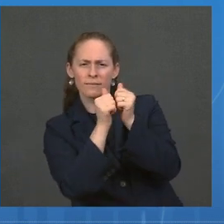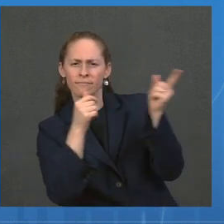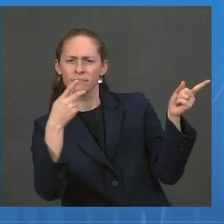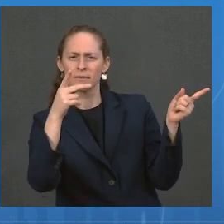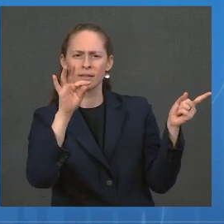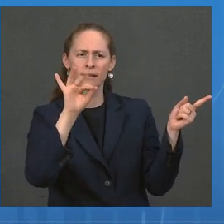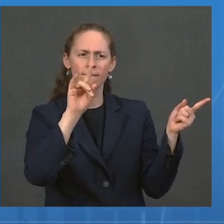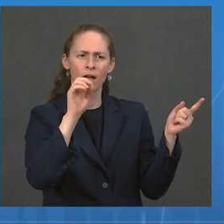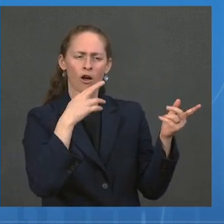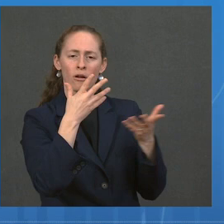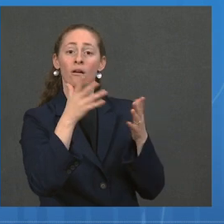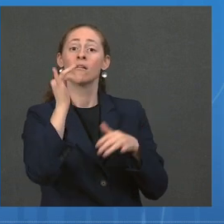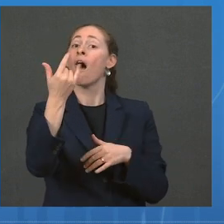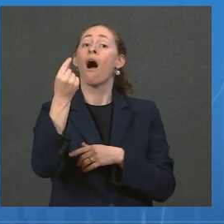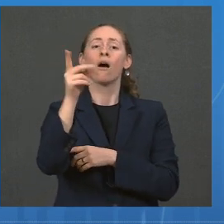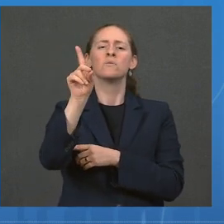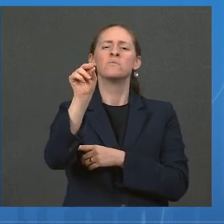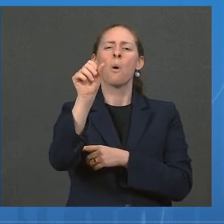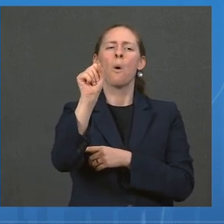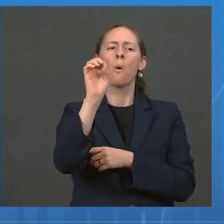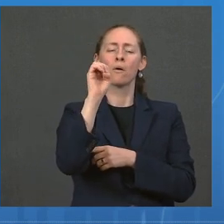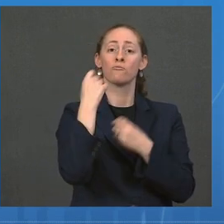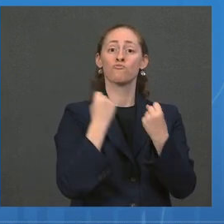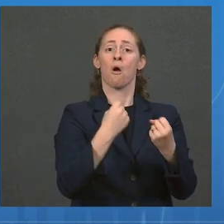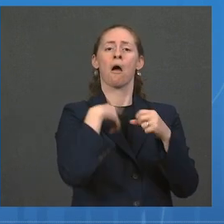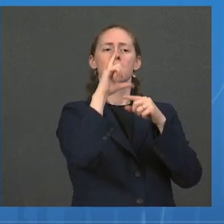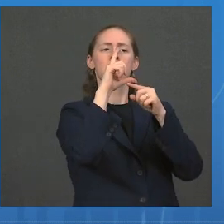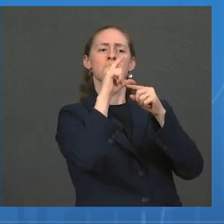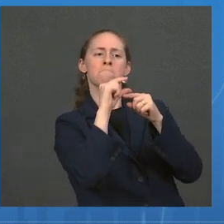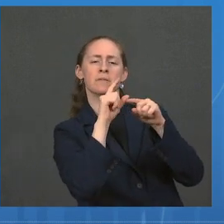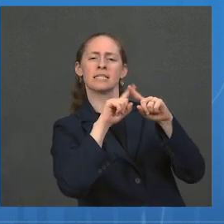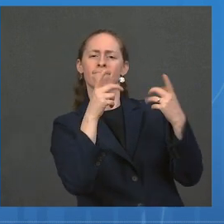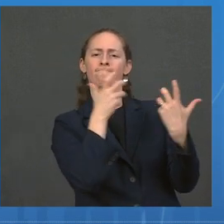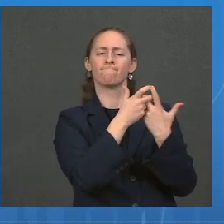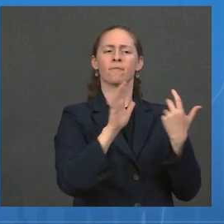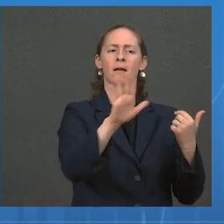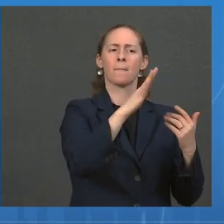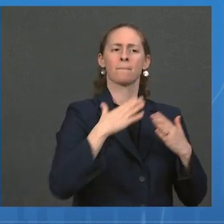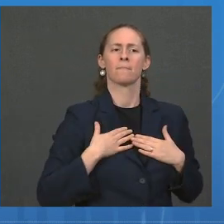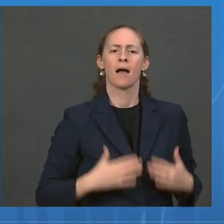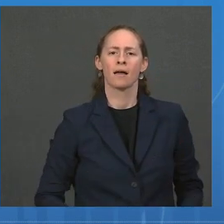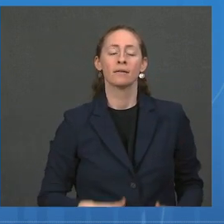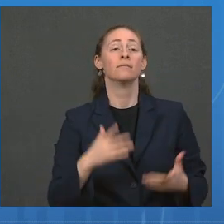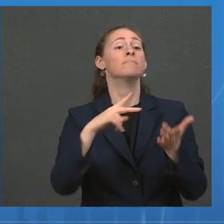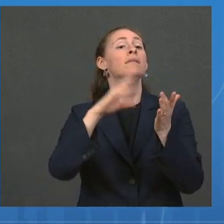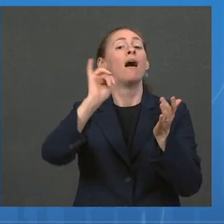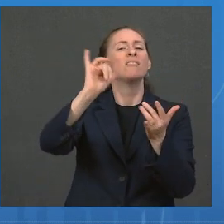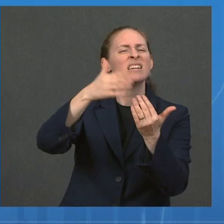to make it easier for pediatricians, family doctors, and other providers to provide vaccines to children.